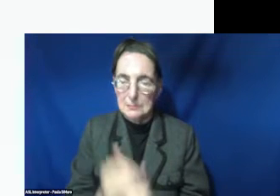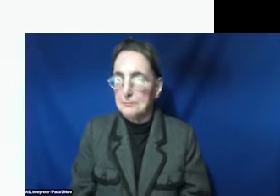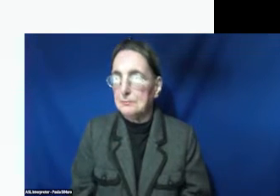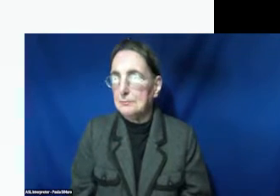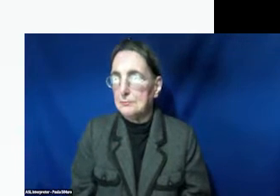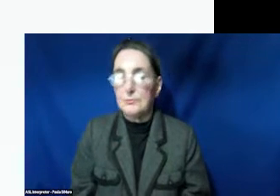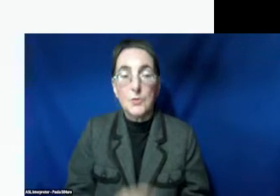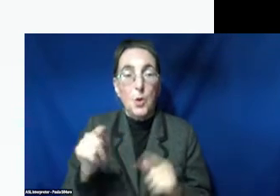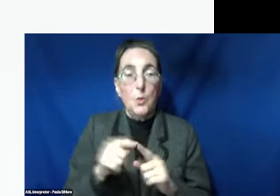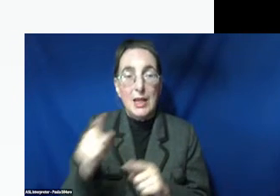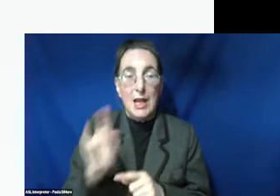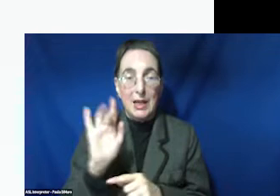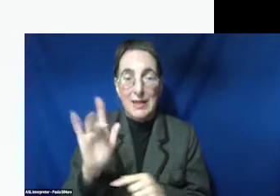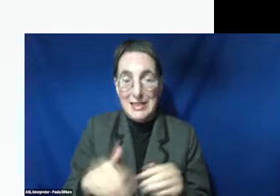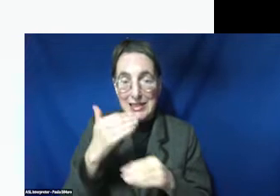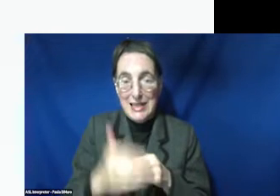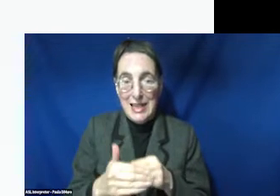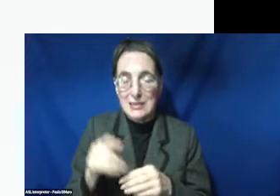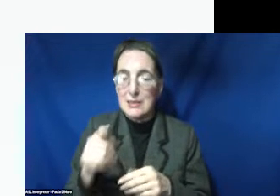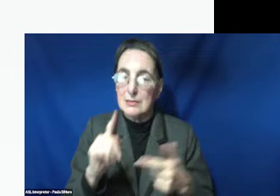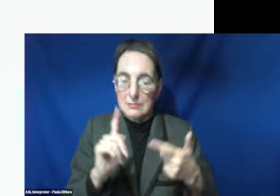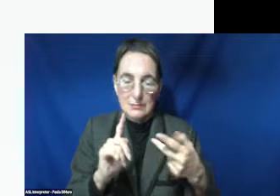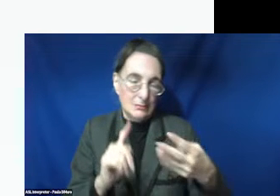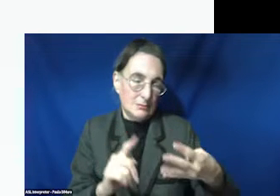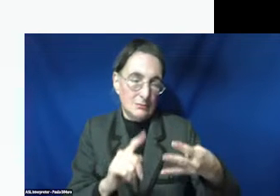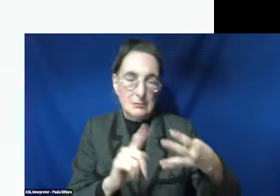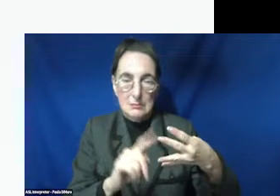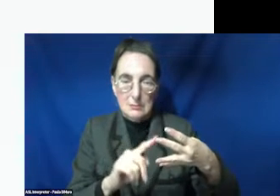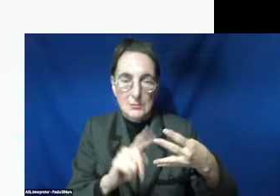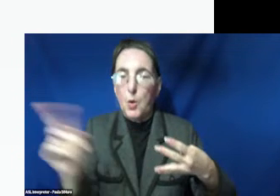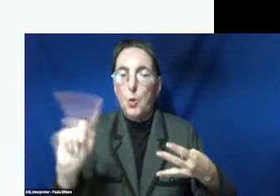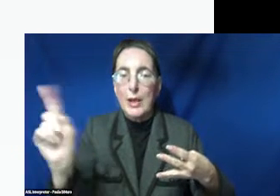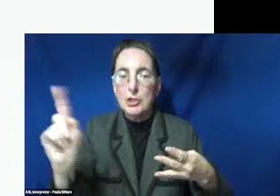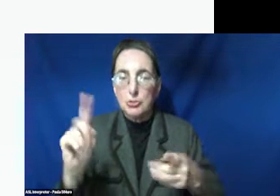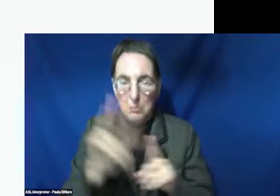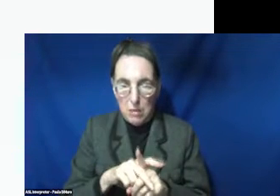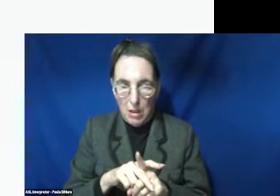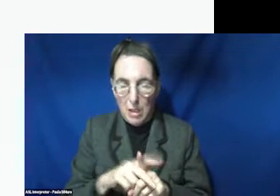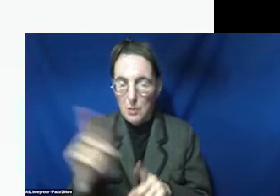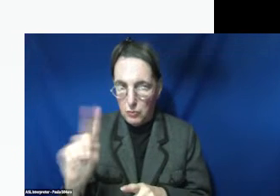When I click Next, you are taken to step 2 on Where to Apply. This is where the proposal is going.